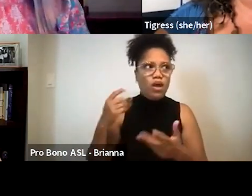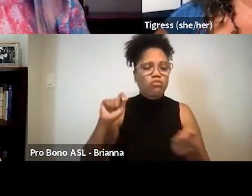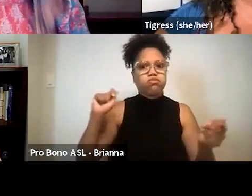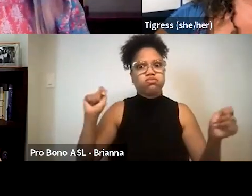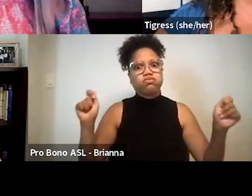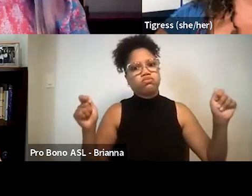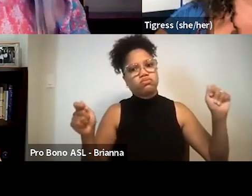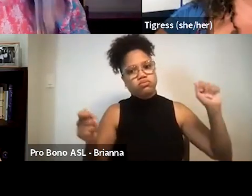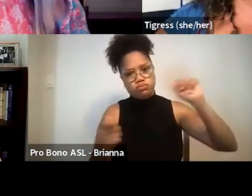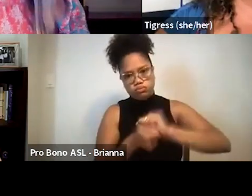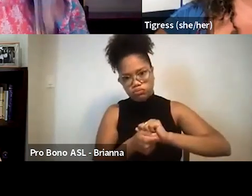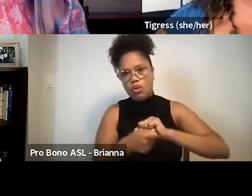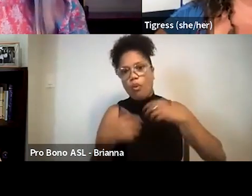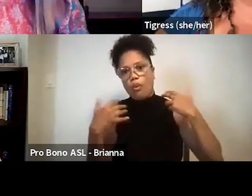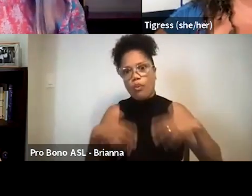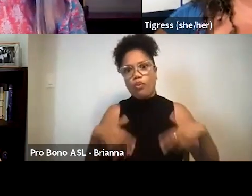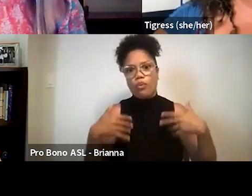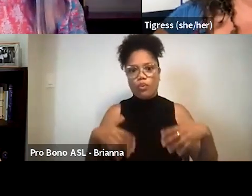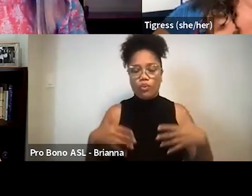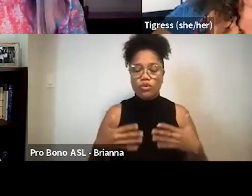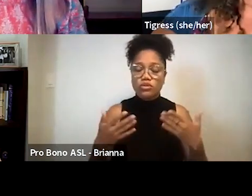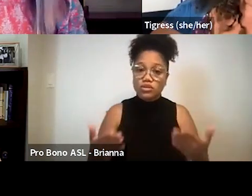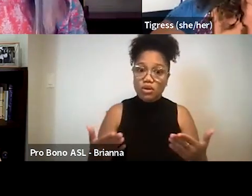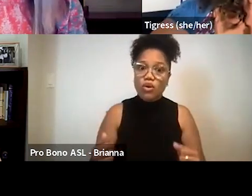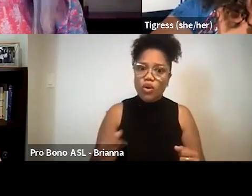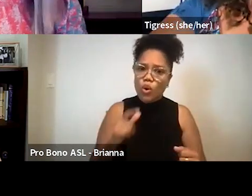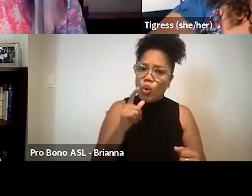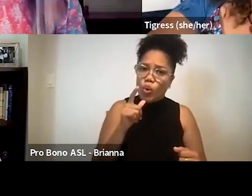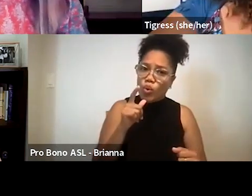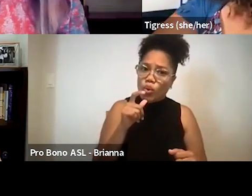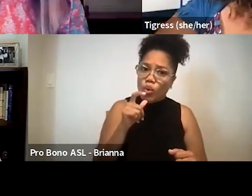And the reality was that those who were being most impacted or